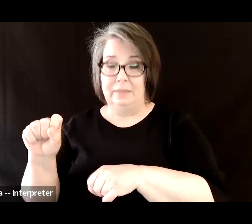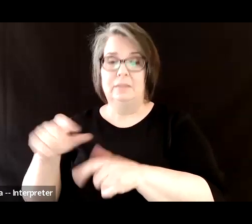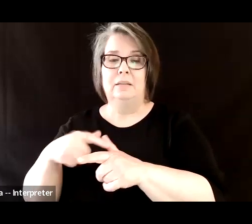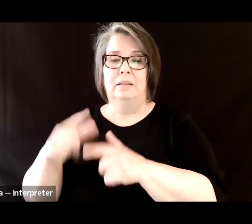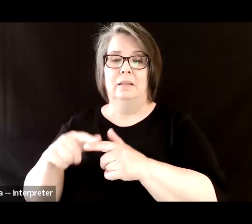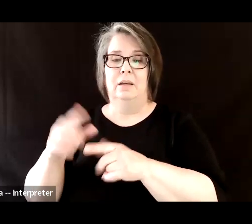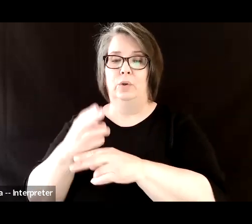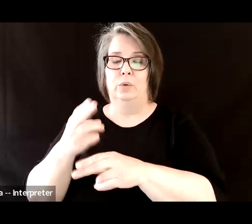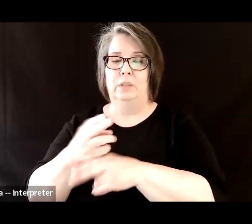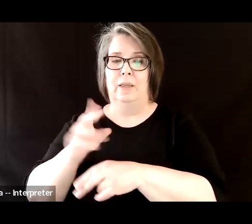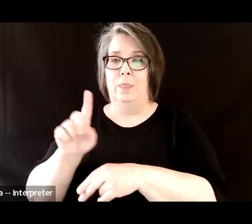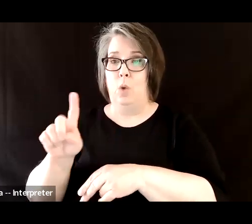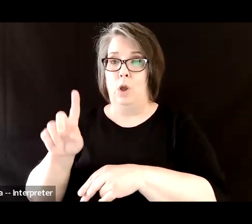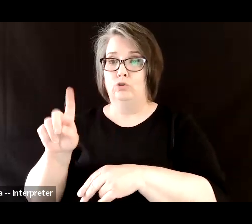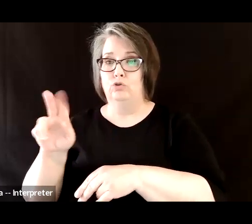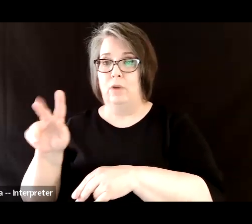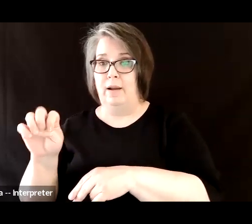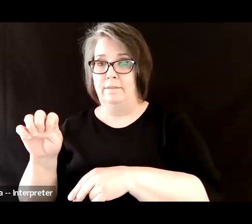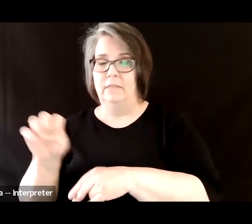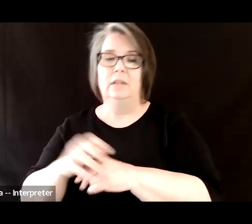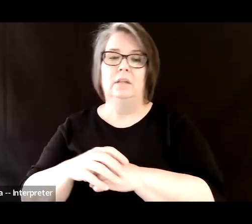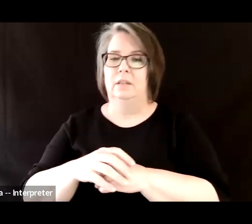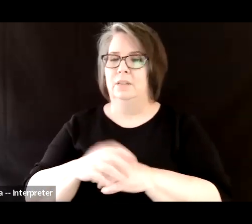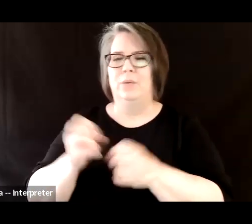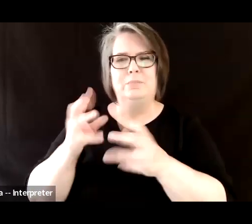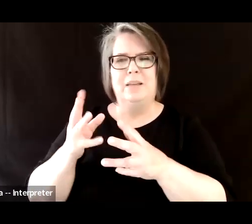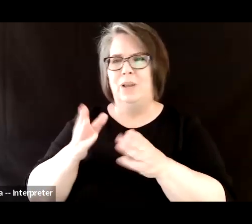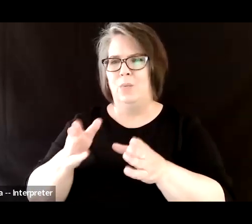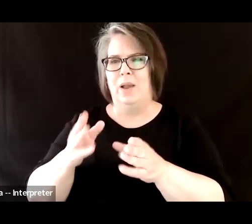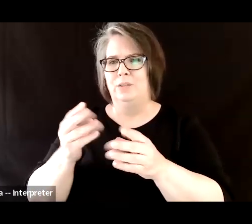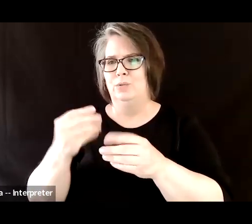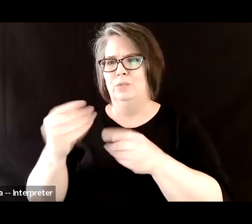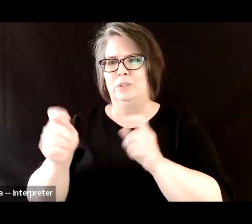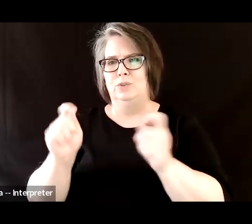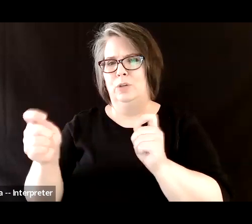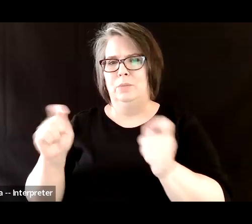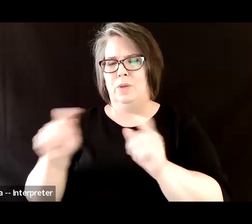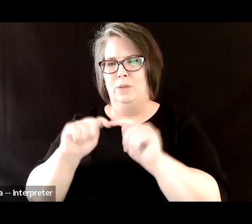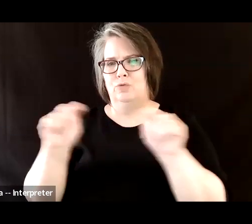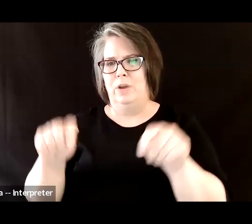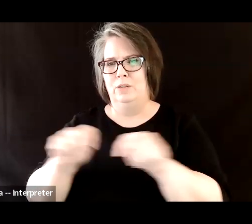for example. There are a lot of ways to distribute those transcripts. Pick which works the best for